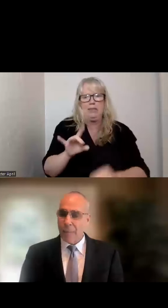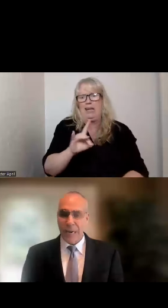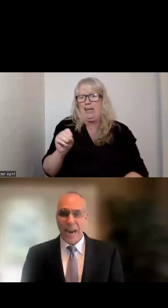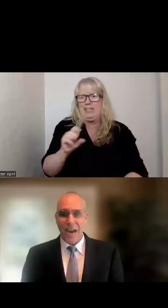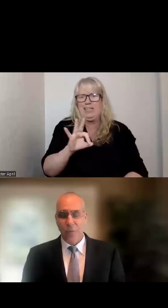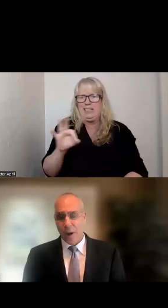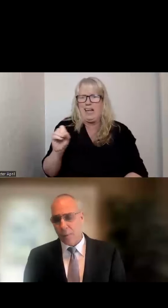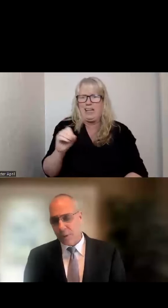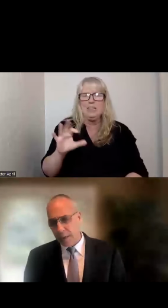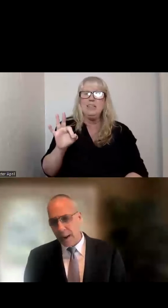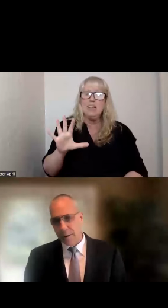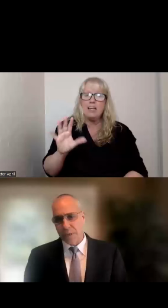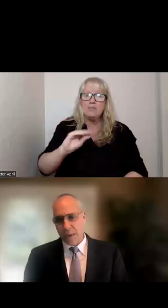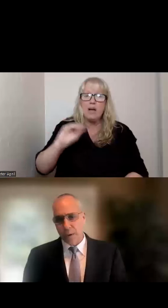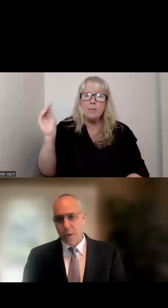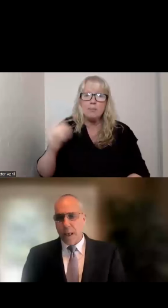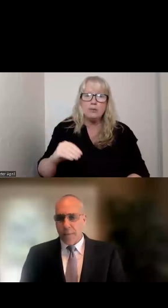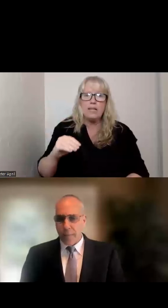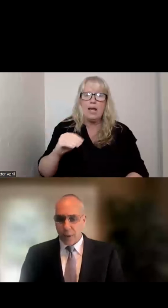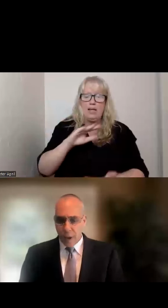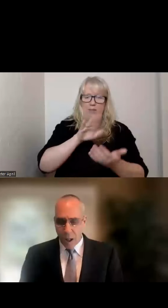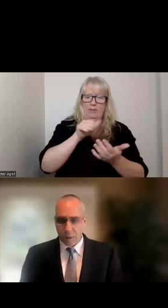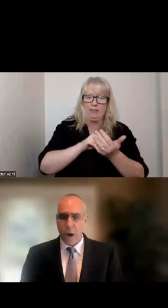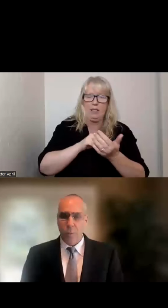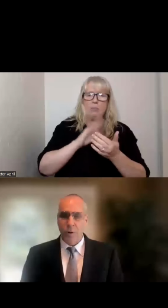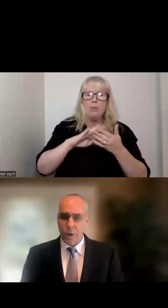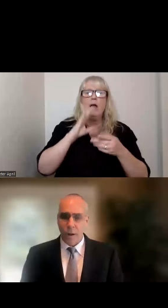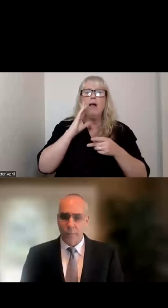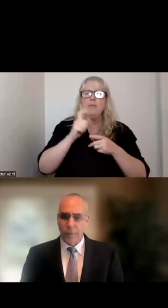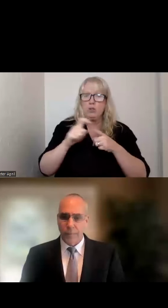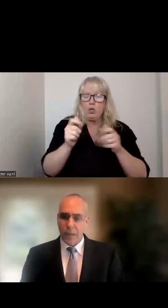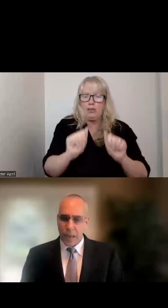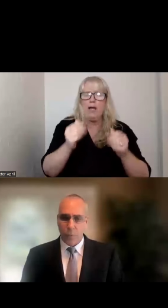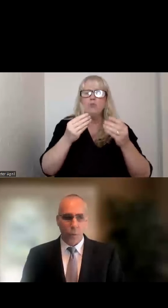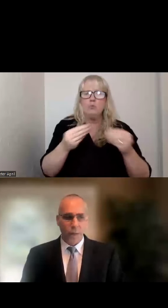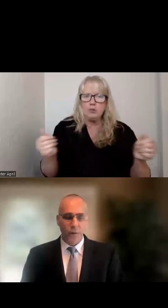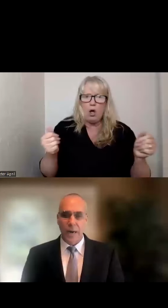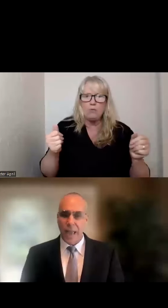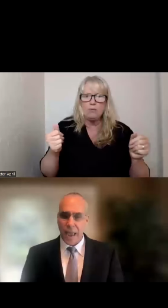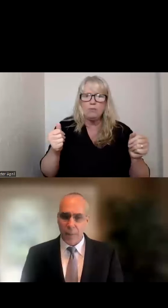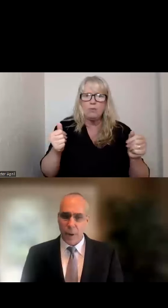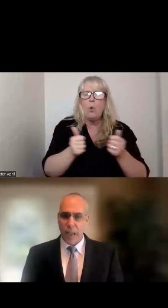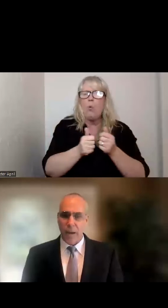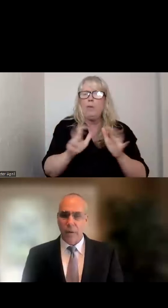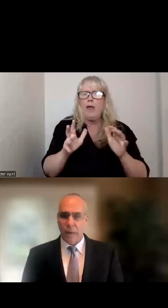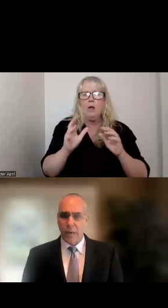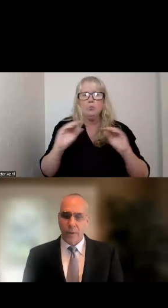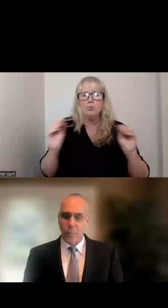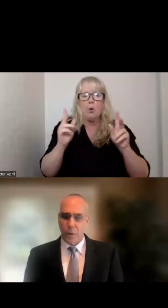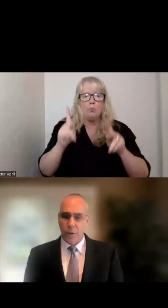UP TO 95% OUT OF THESE CENTERS THAT THE CALLS ARE RESOLVED. AGAIN, WITHOUT SENDING ANYBODY OUT INTO THE COMMUNITY.